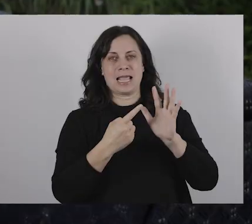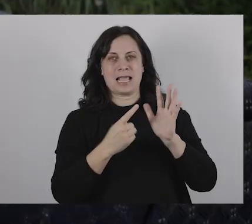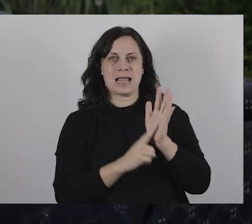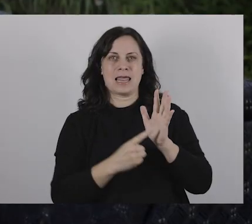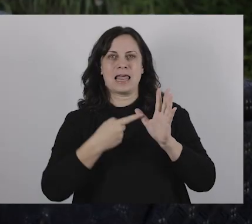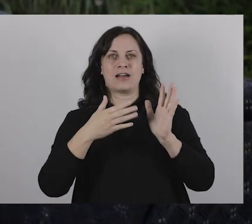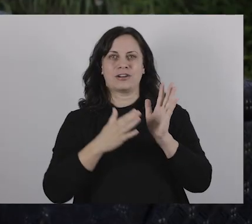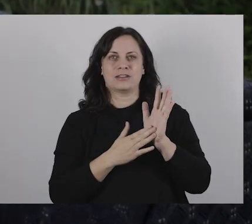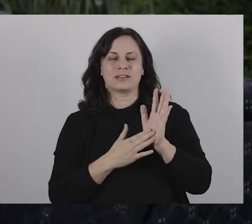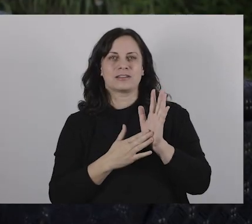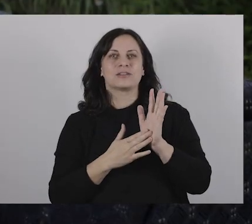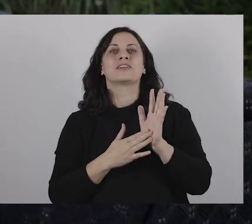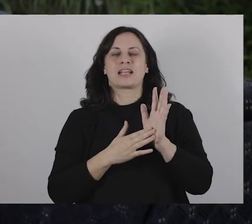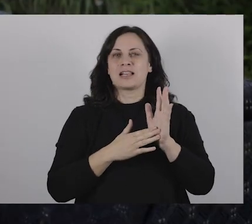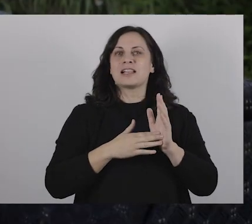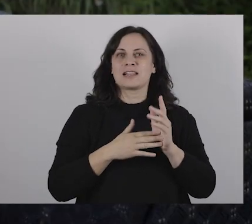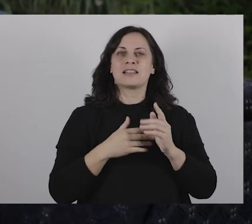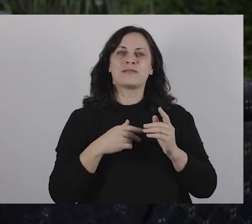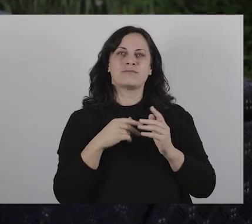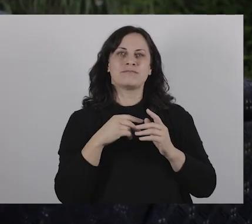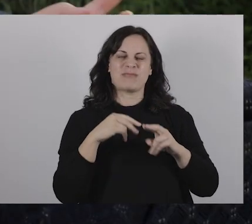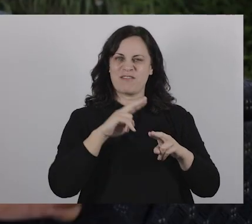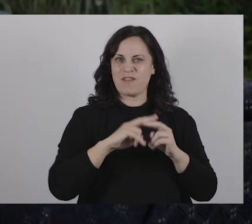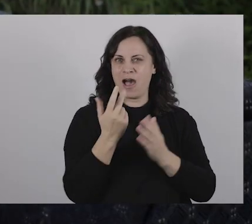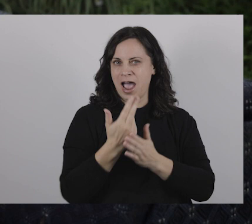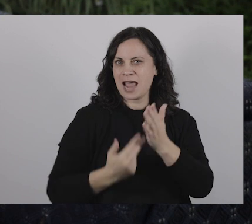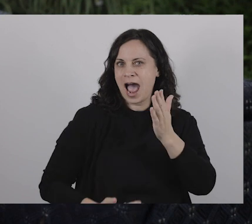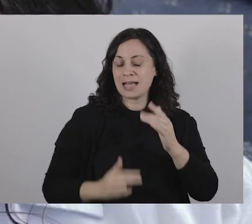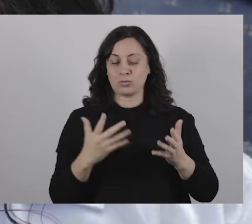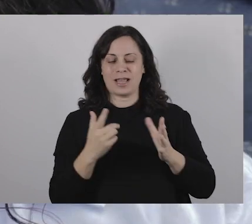Kei Elam au — Elam School of Fine Arts at Auckland University